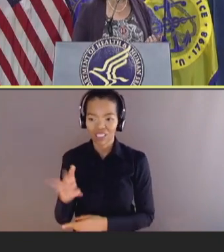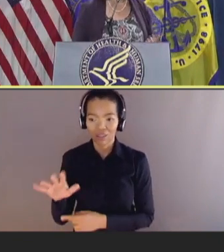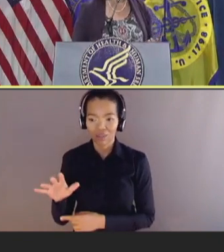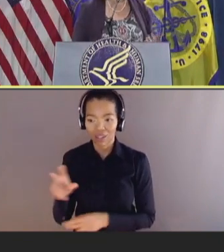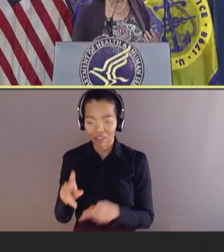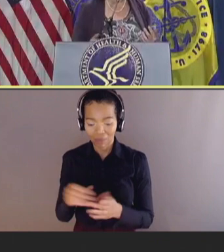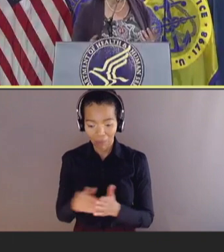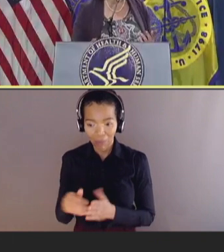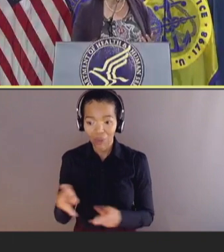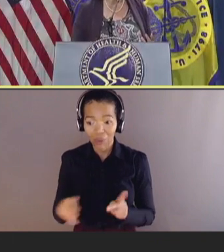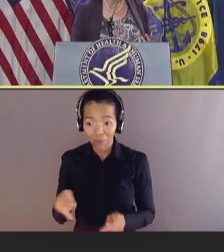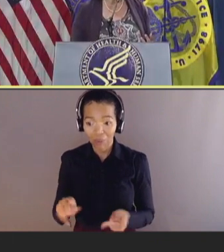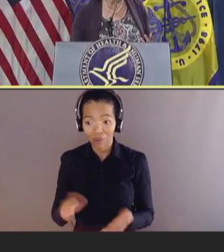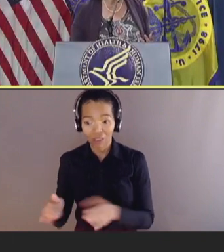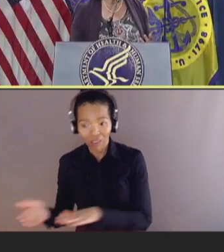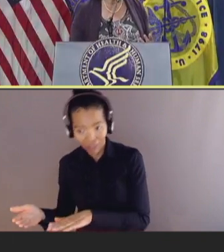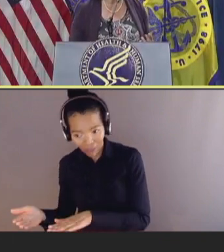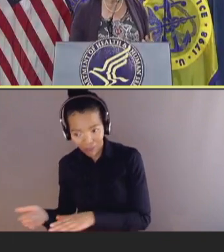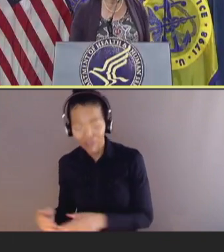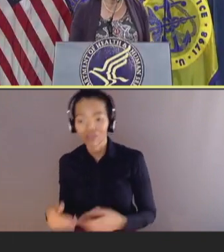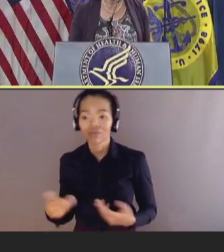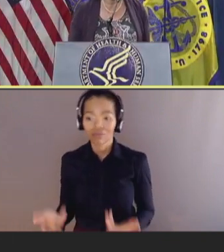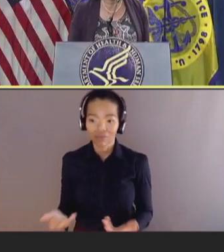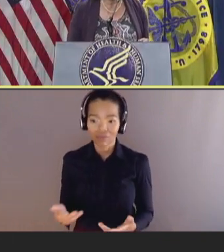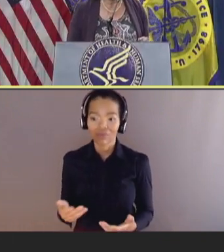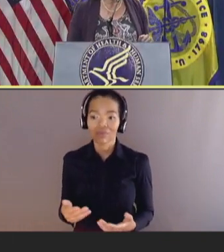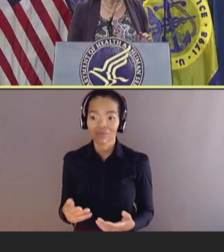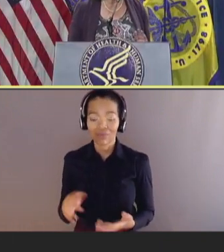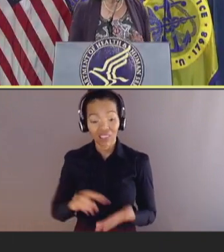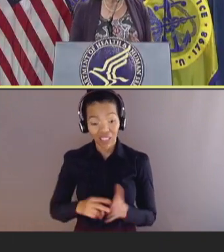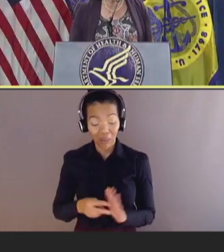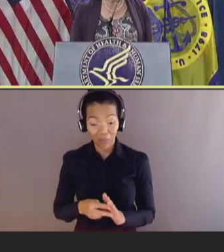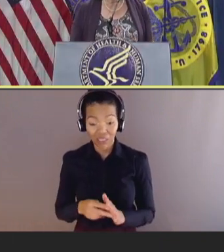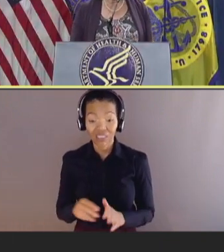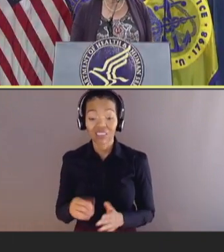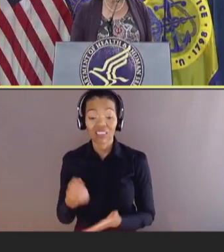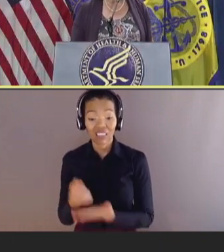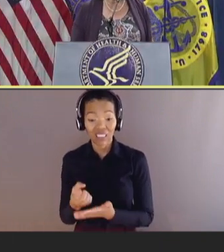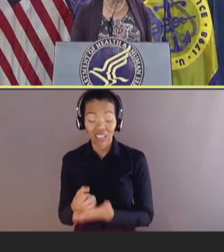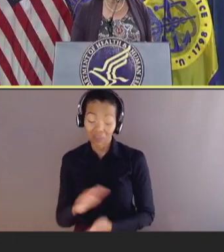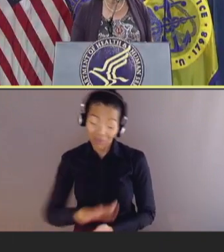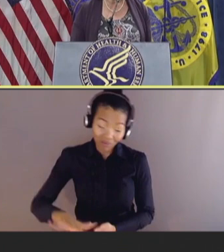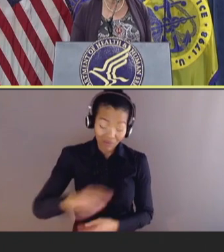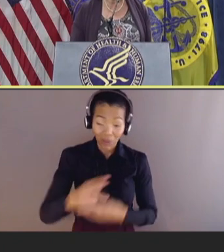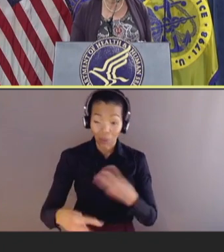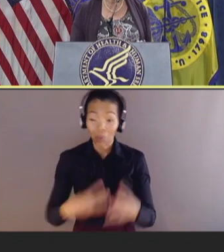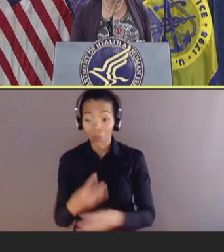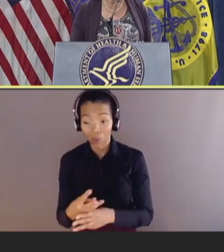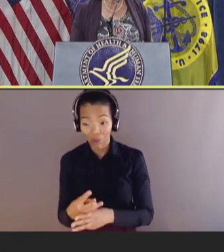cost the global economy trillions. So, this is not a small problem, and it's something that